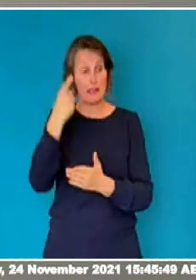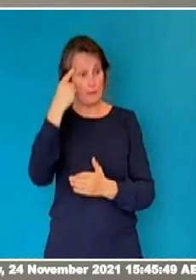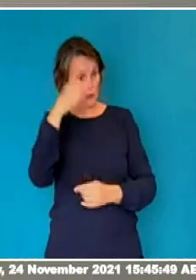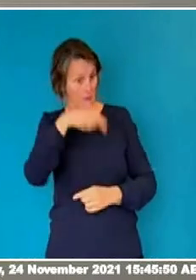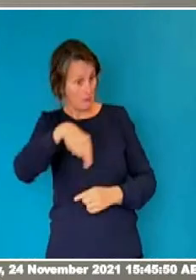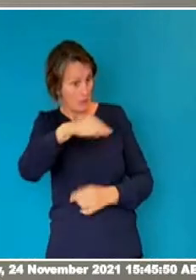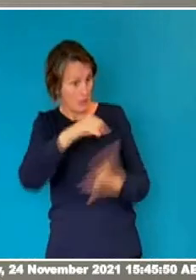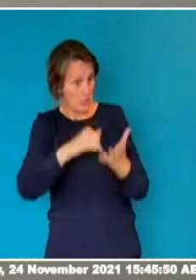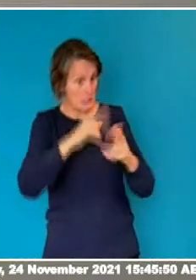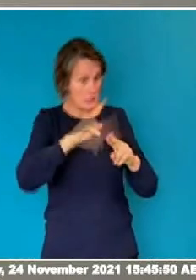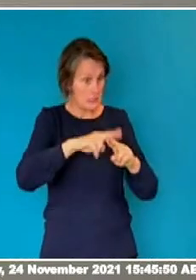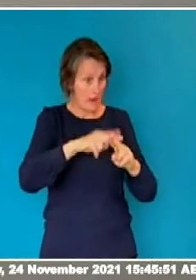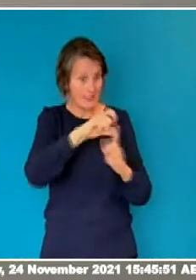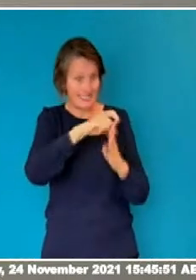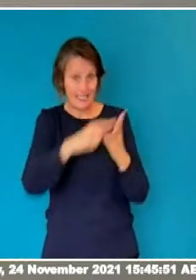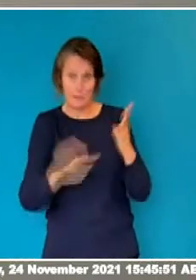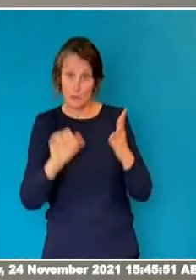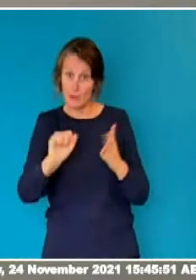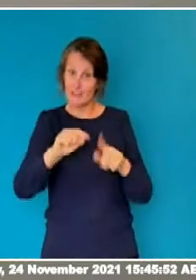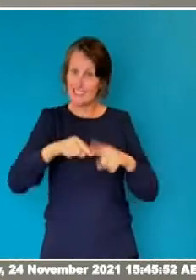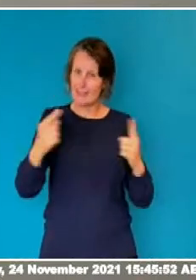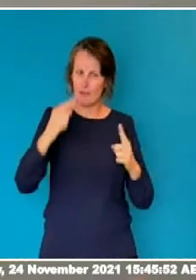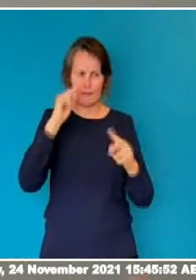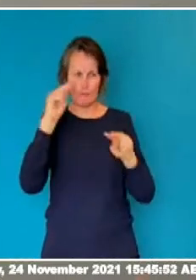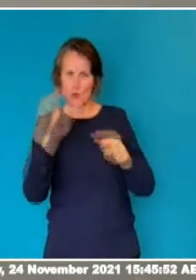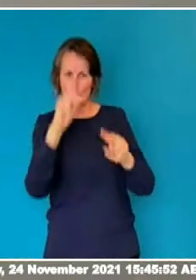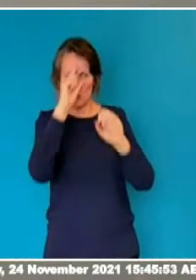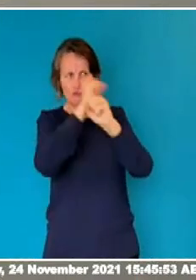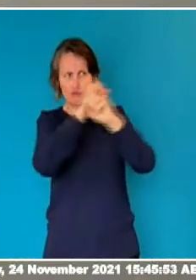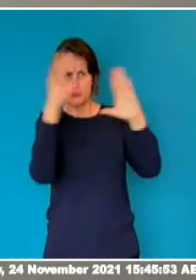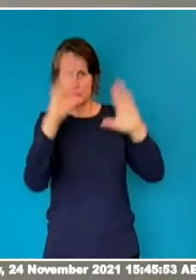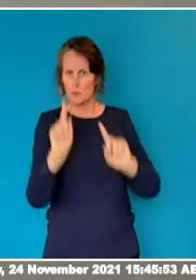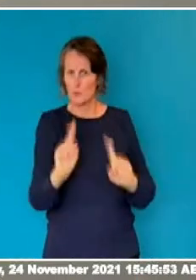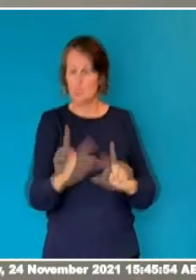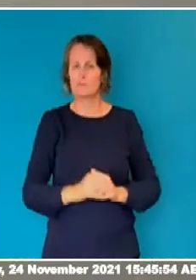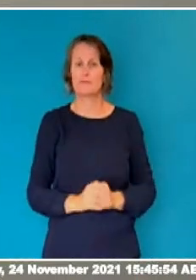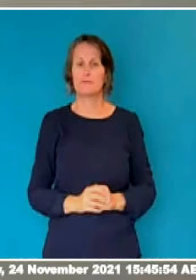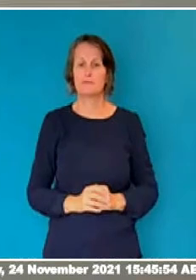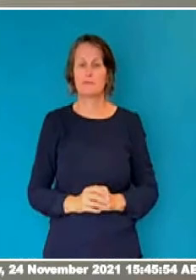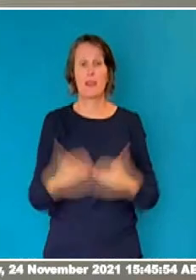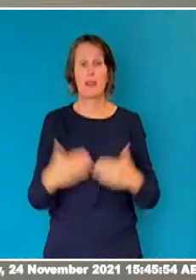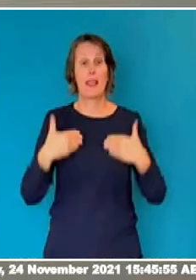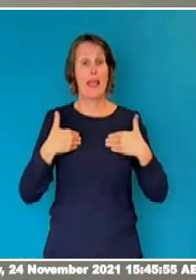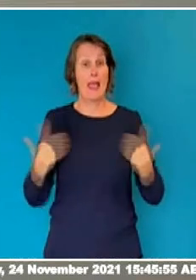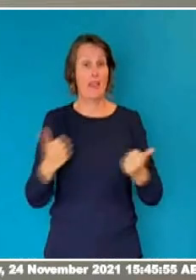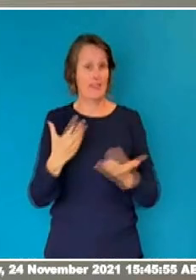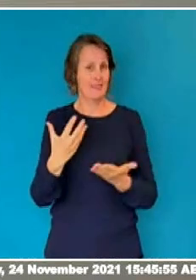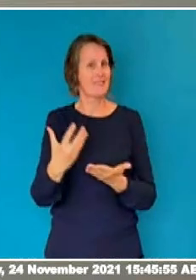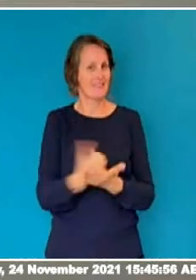Health and safety is a guiding principle of Lendlease.